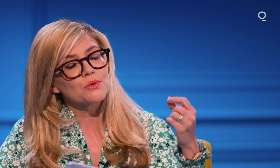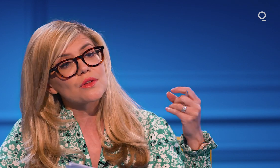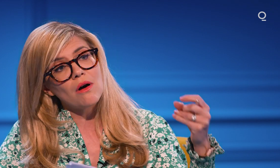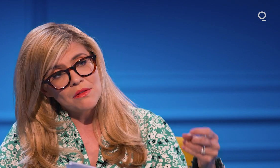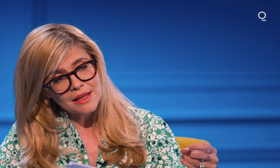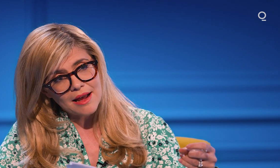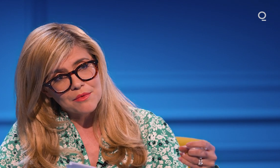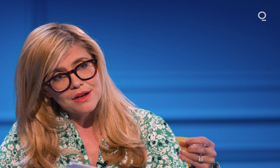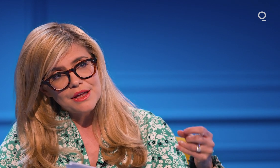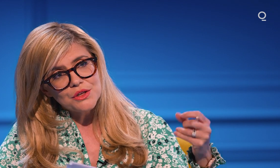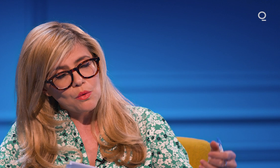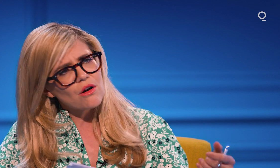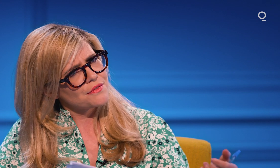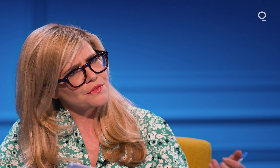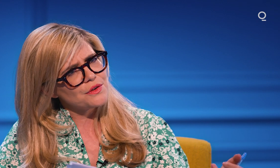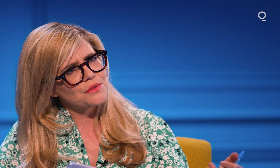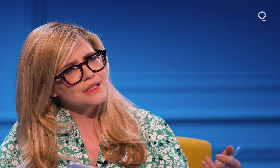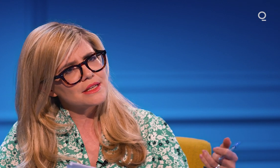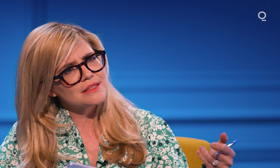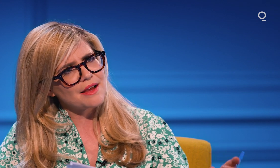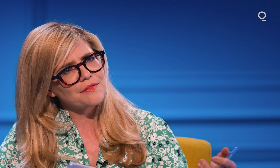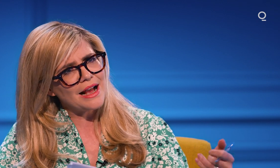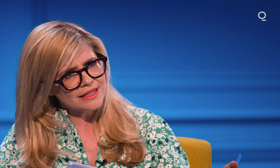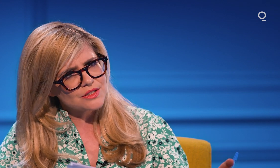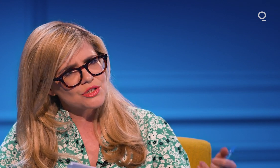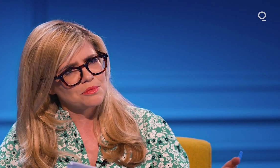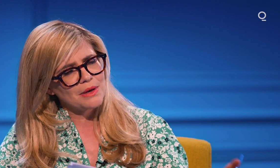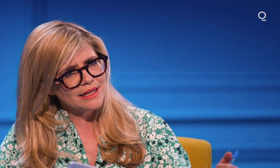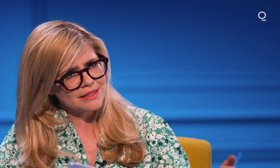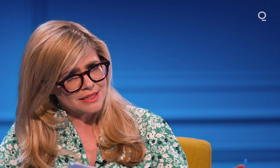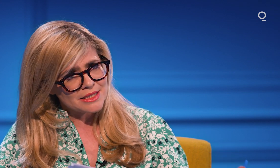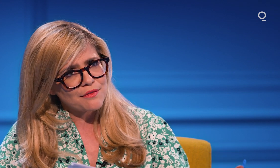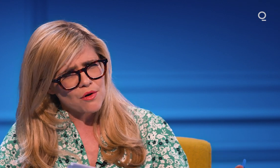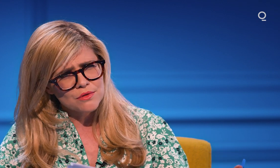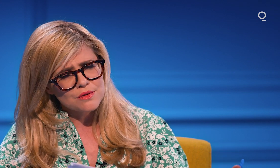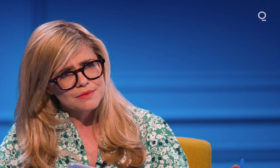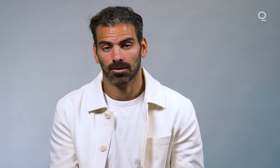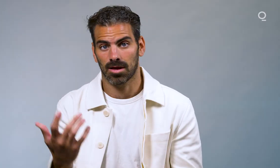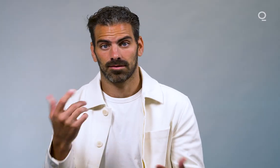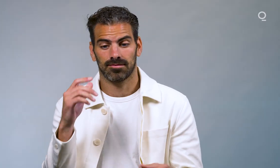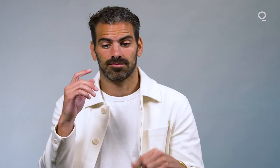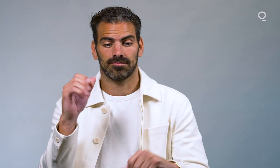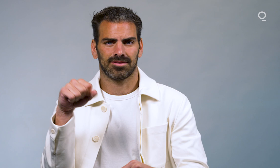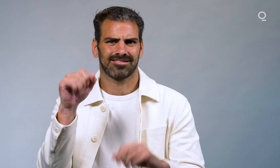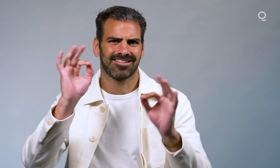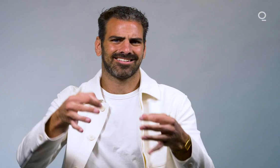but also on the camera, you are of the view that deaf actors should be playing the deaf roles? Absolutely.